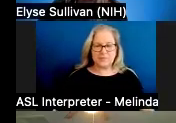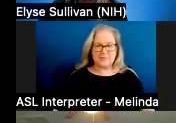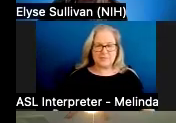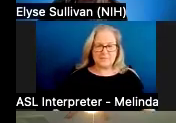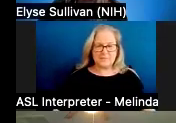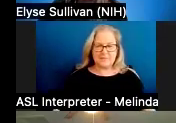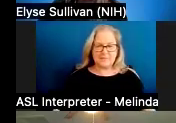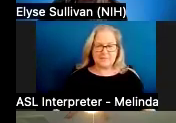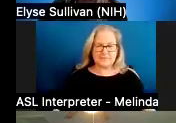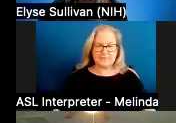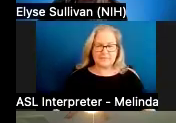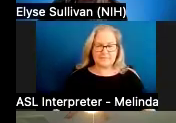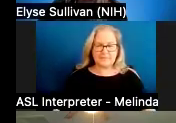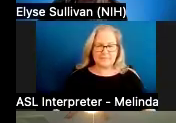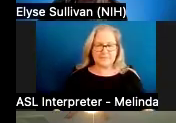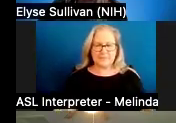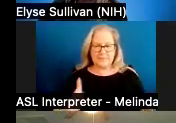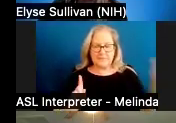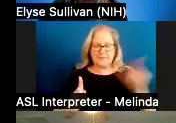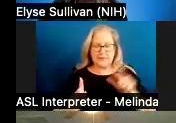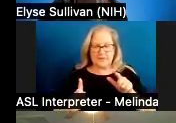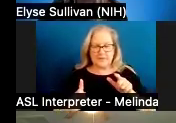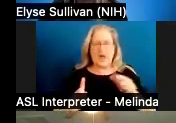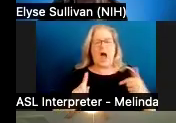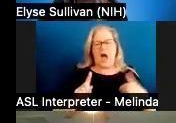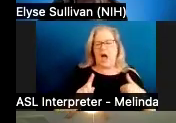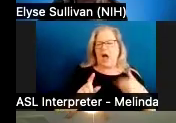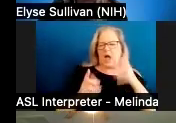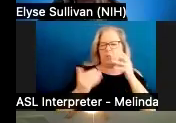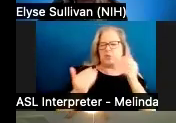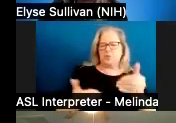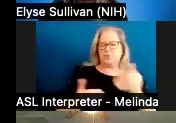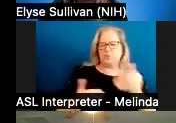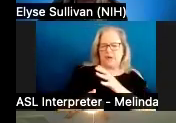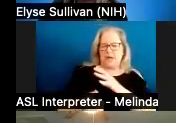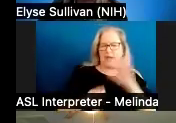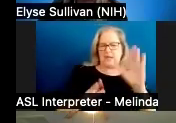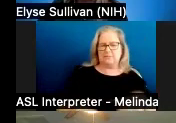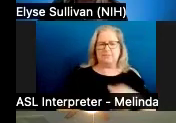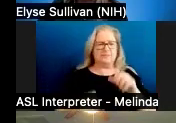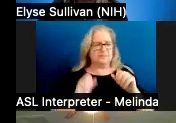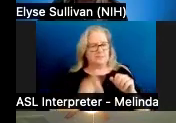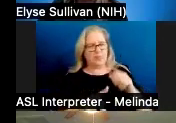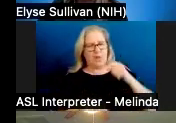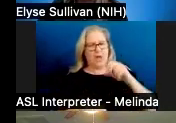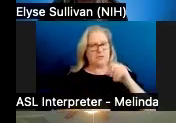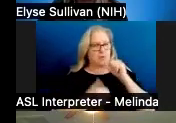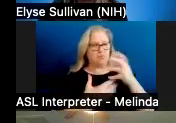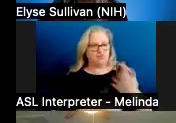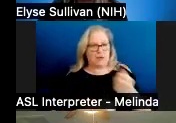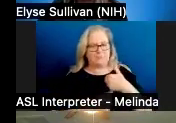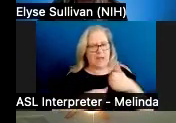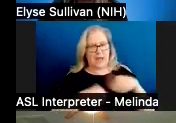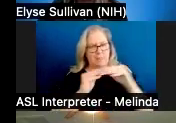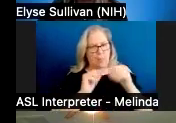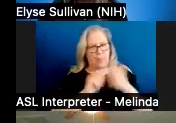Sean Hine: I don't have the Crystal Wolfrey: Okay. I will do it. No worries. Sean Hine: Yeah, go for it. Crystal Wolfrey: Okay. All right. Sean Hine: They don't trust me anymore with the remote. Crystal Wolfrey: All right.